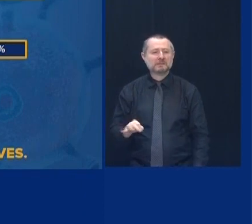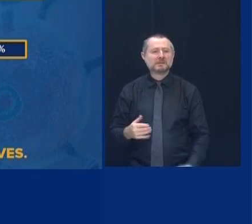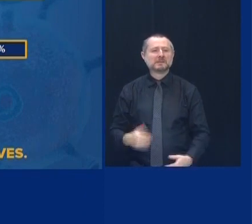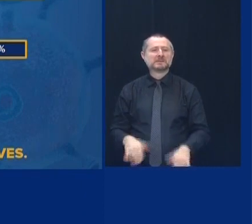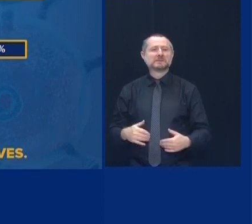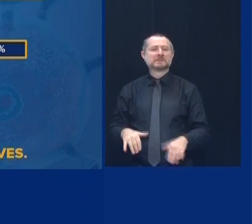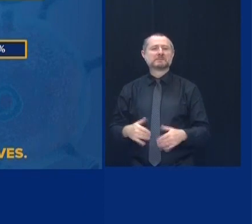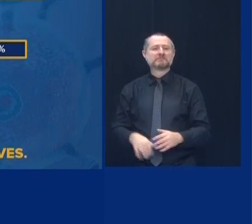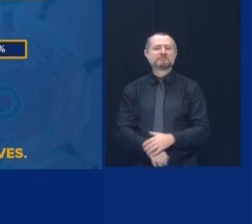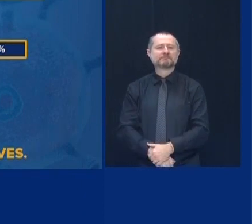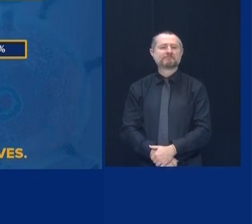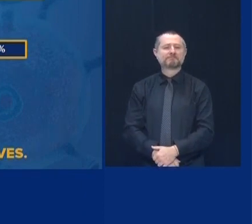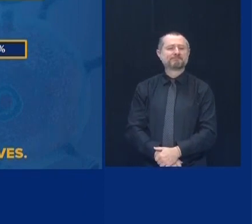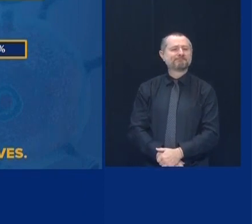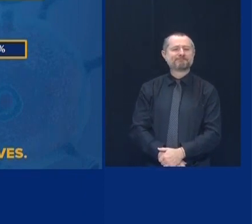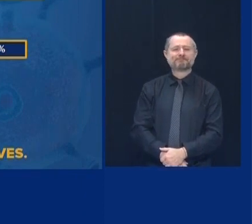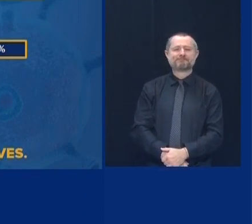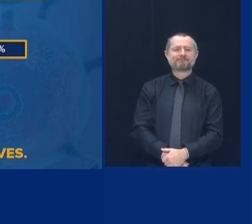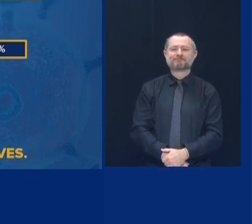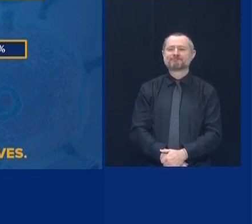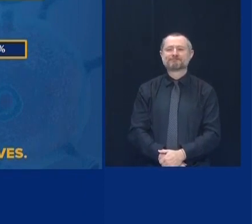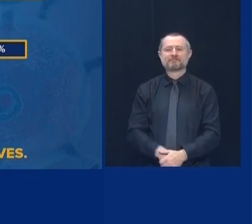YOU HAVE PARTS OF STATEN ISLAND